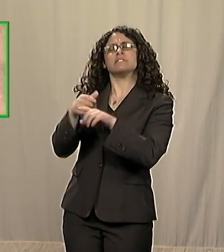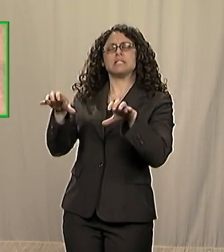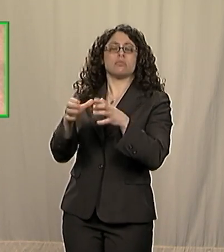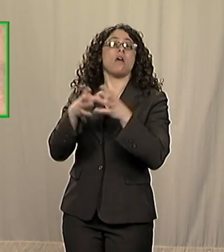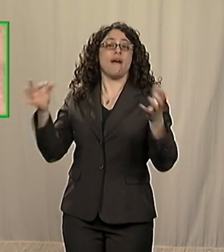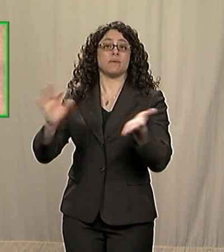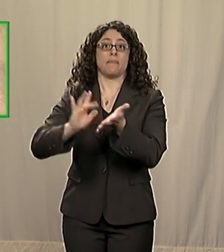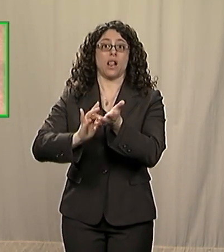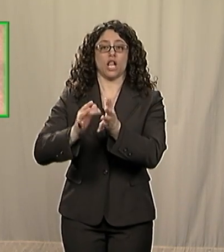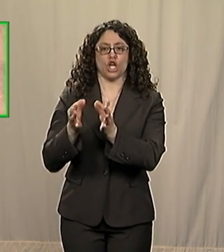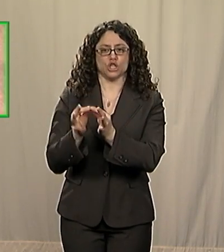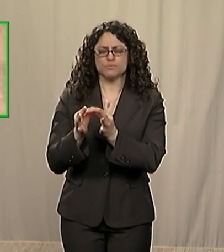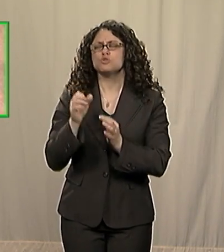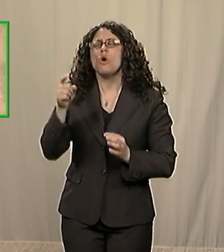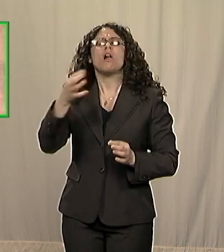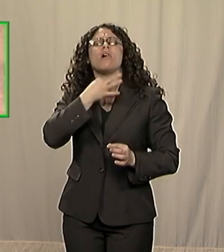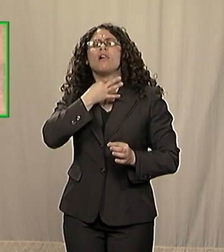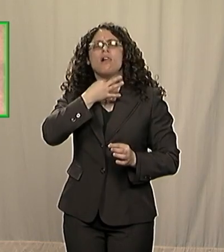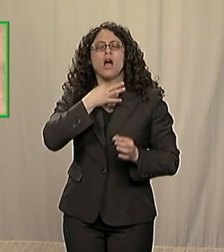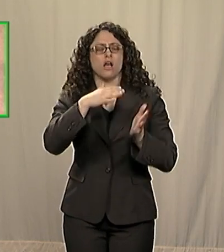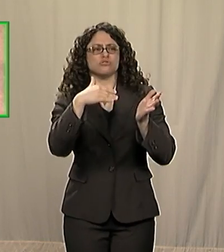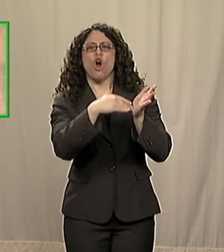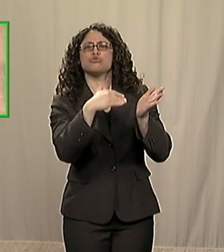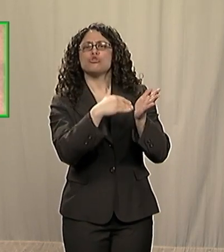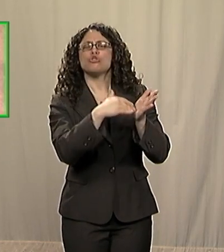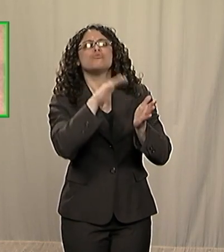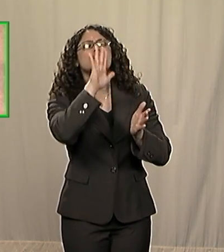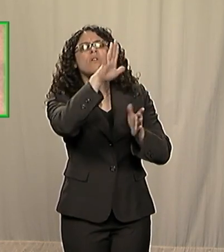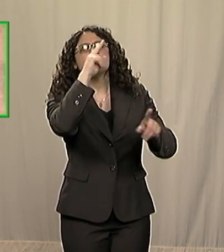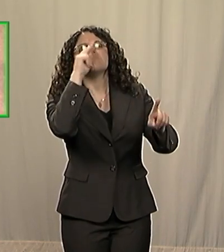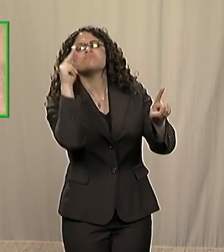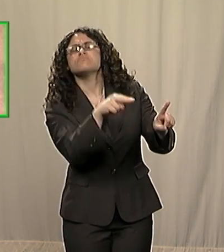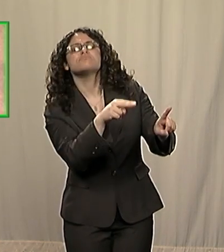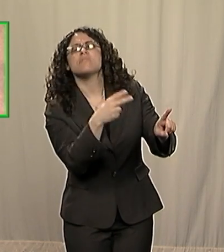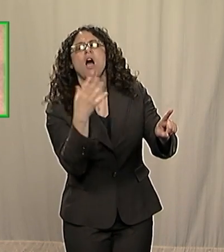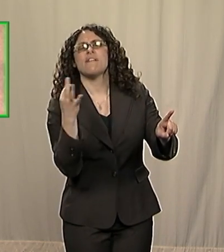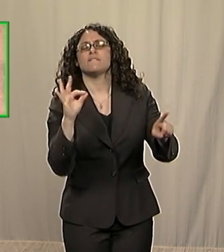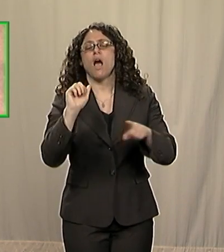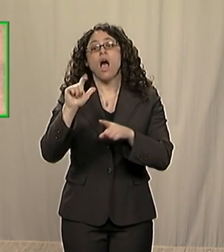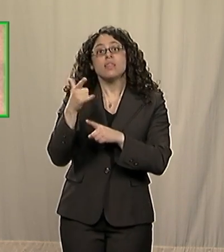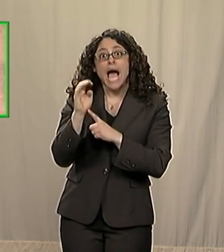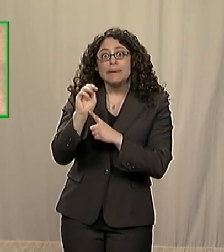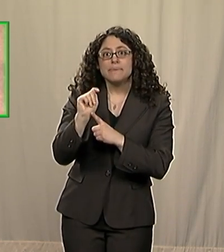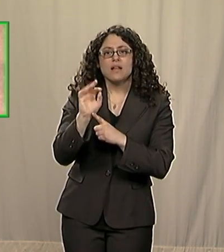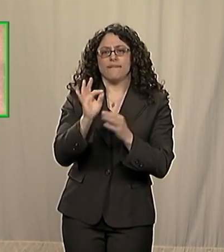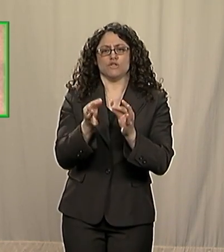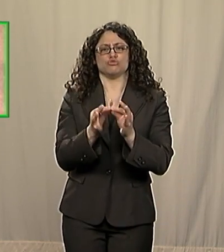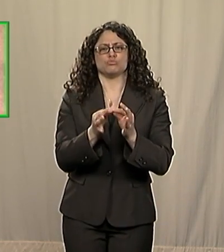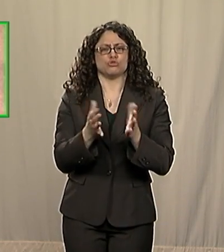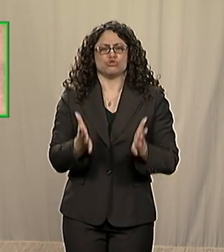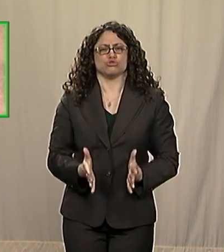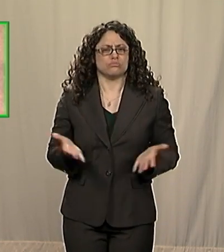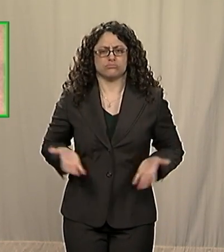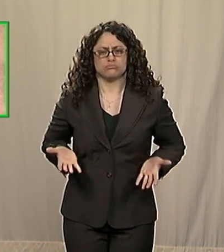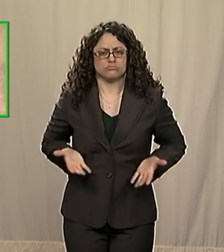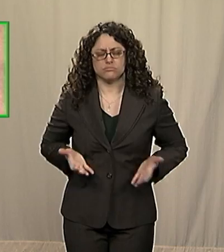She wanted to know the perception of doctors about the alignment with interpreters. Who did they think, or how did they think the person